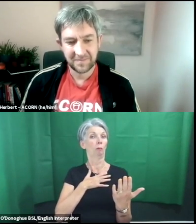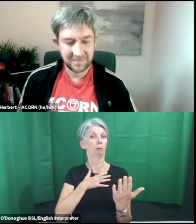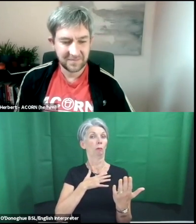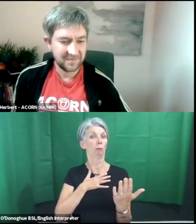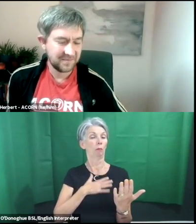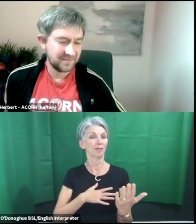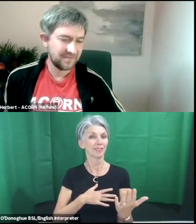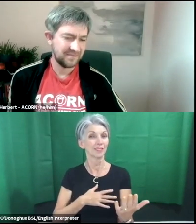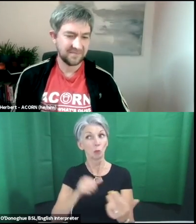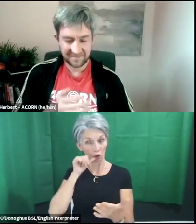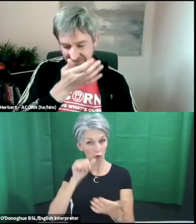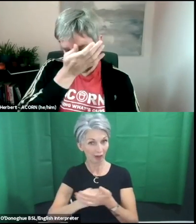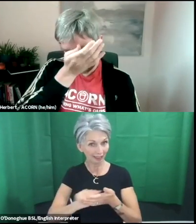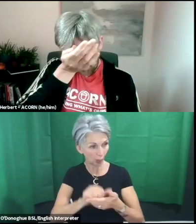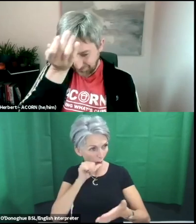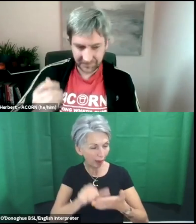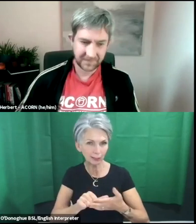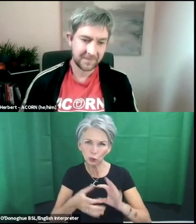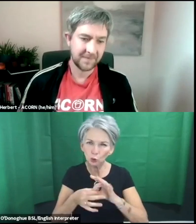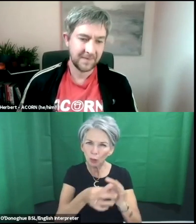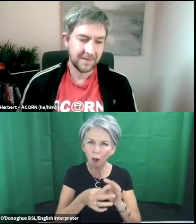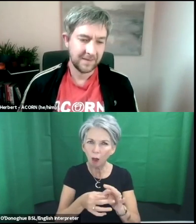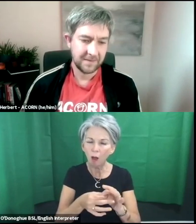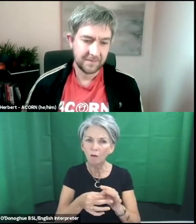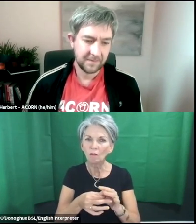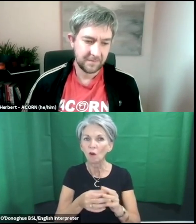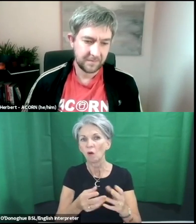all write our letters together, for a fellow freelancer in another,